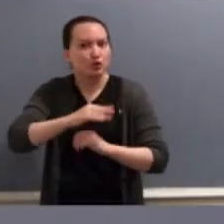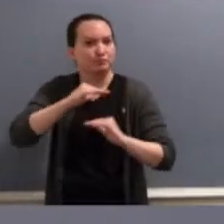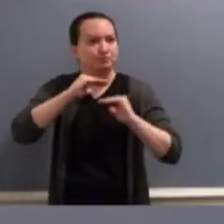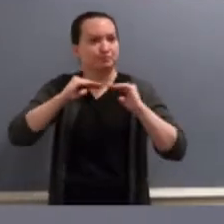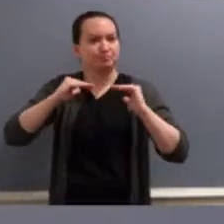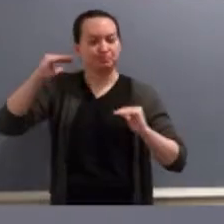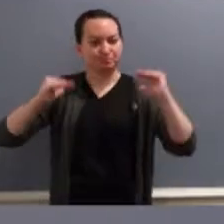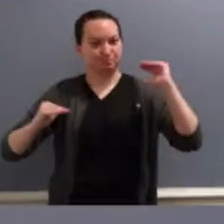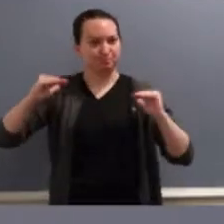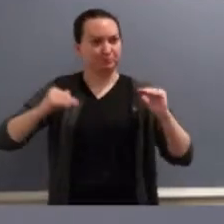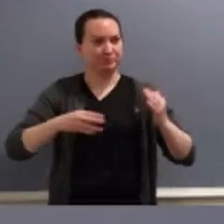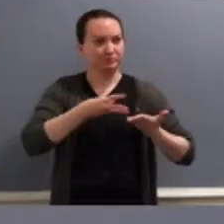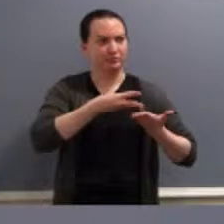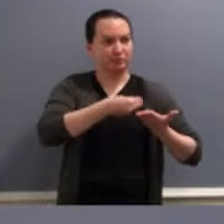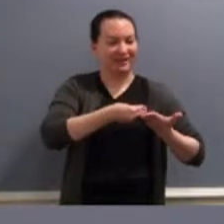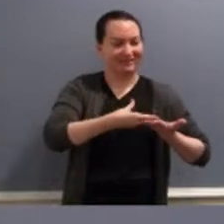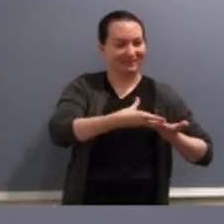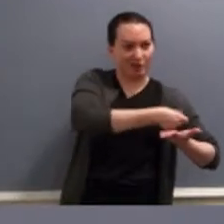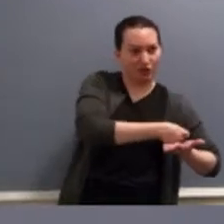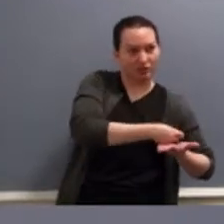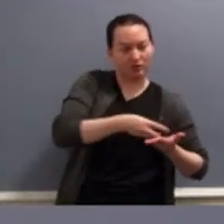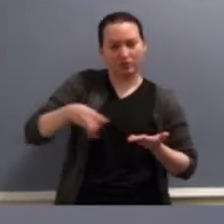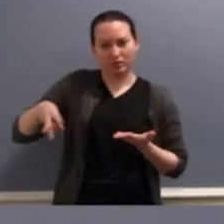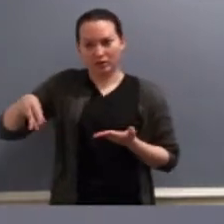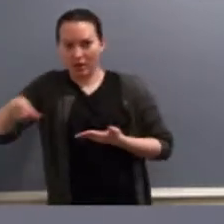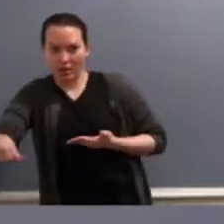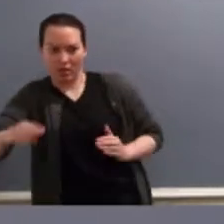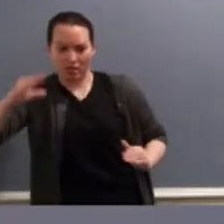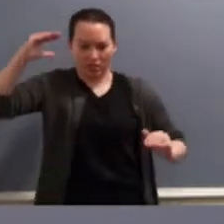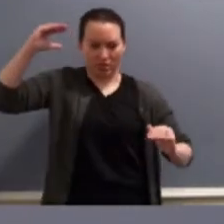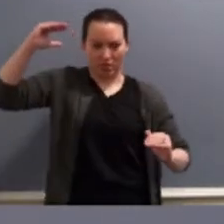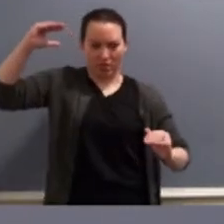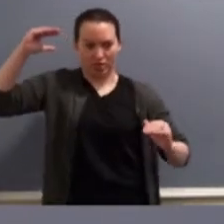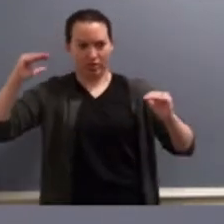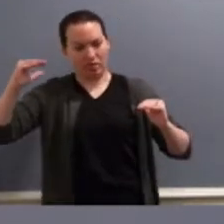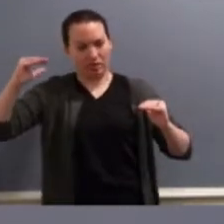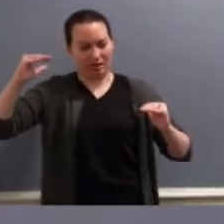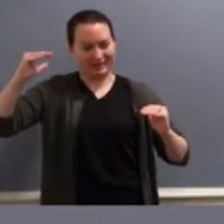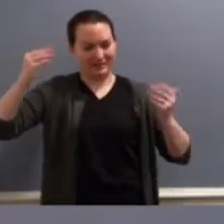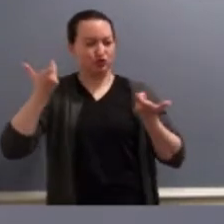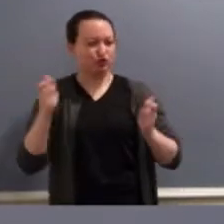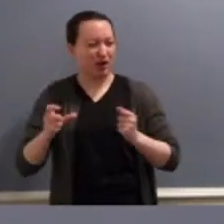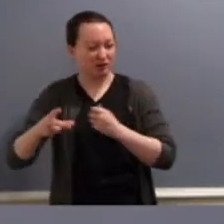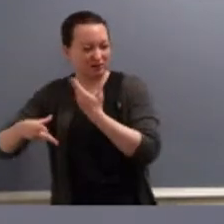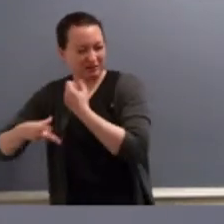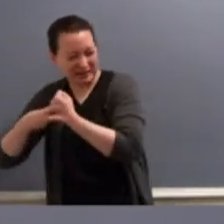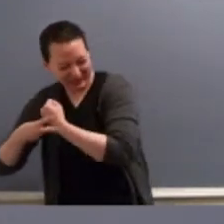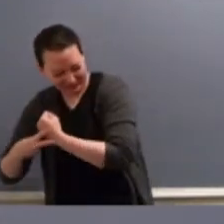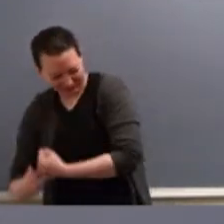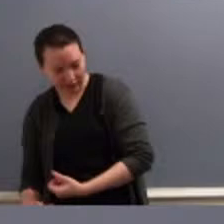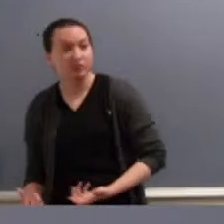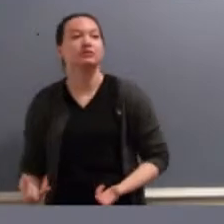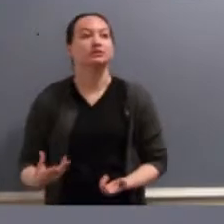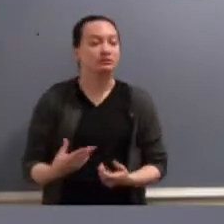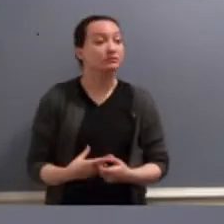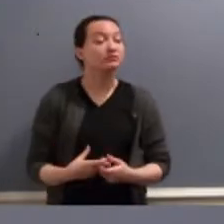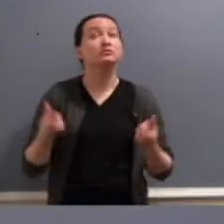our resources with with our with our expenditures and back in I think it was